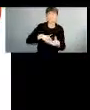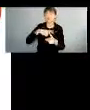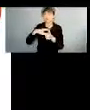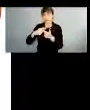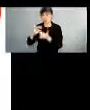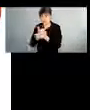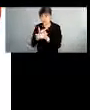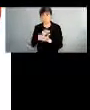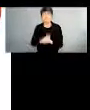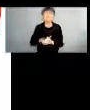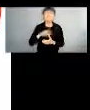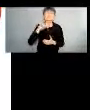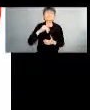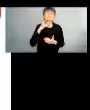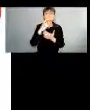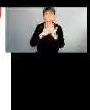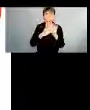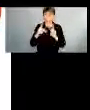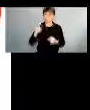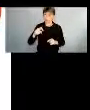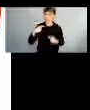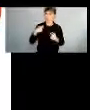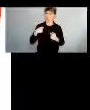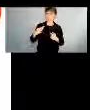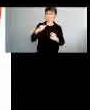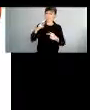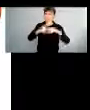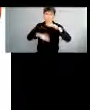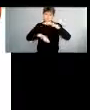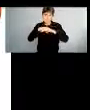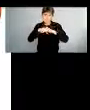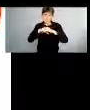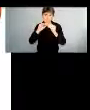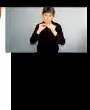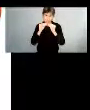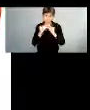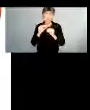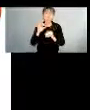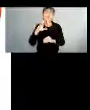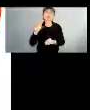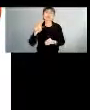for the maximum grant amount available? Will I have a better chance if I apply for less?